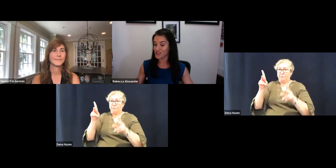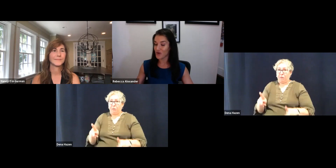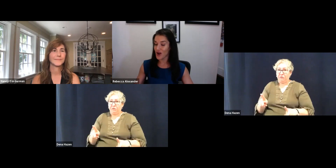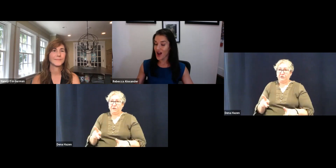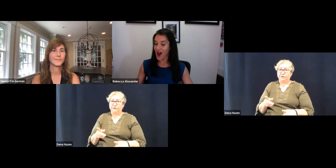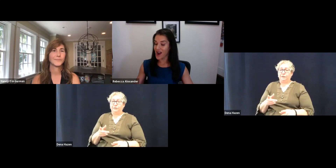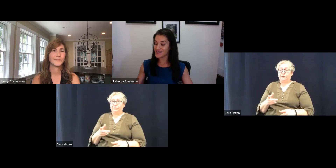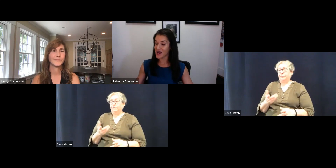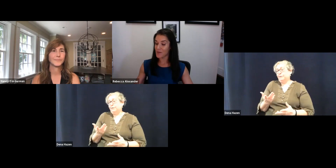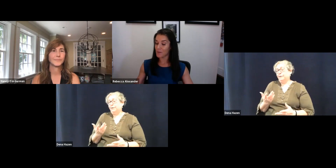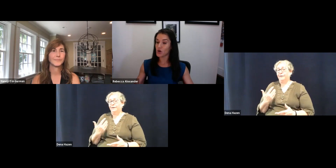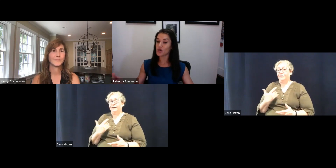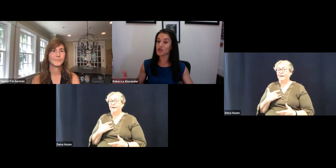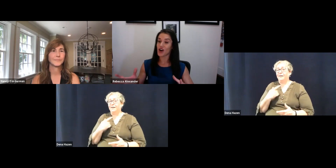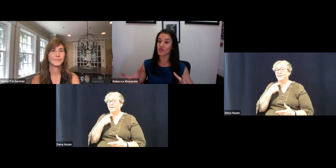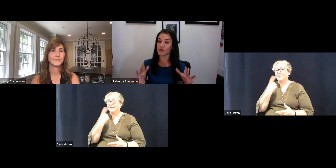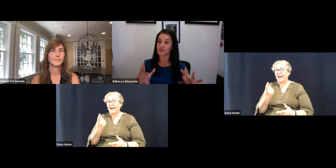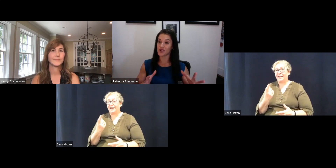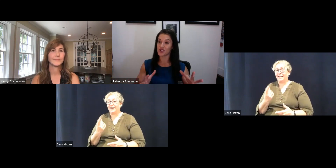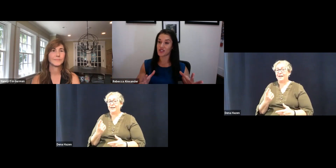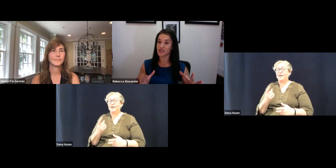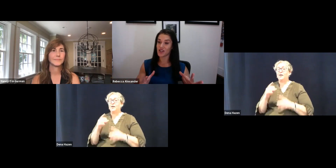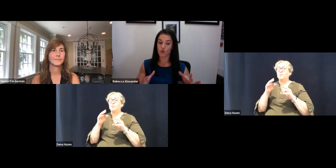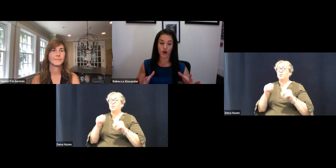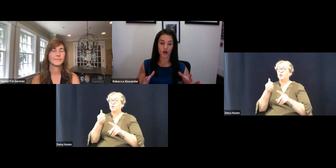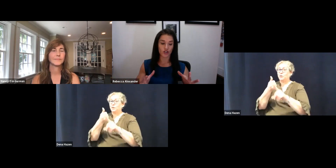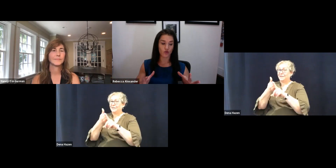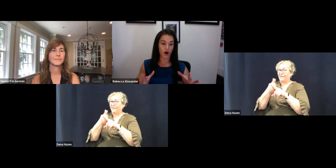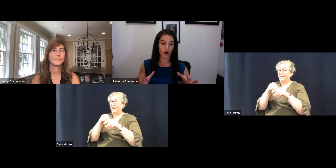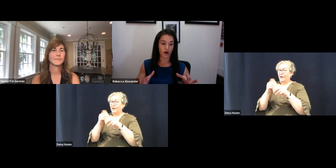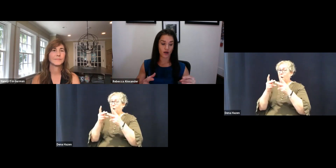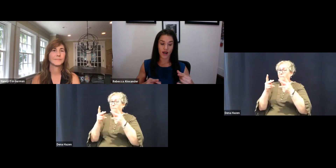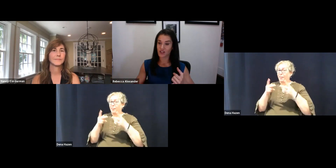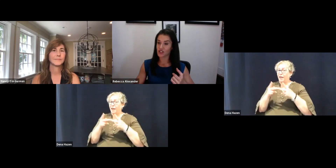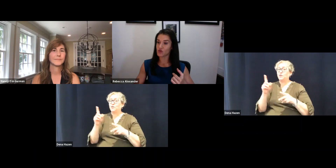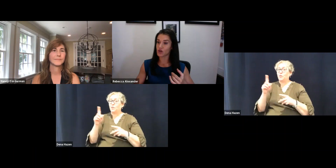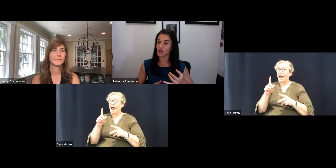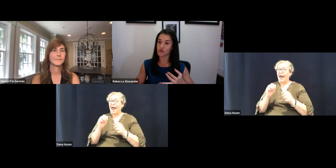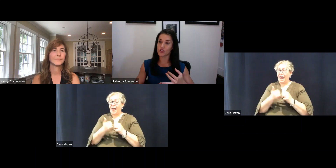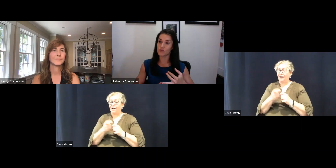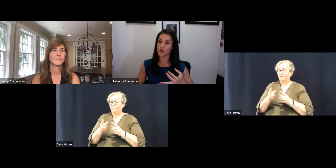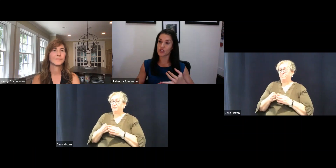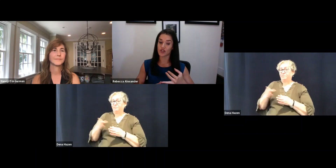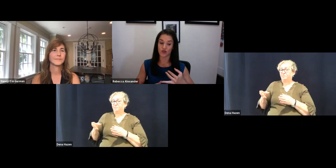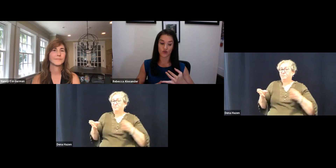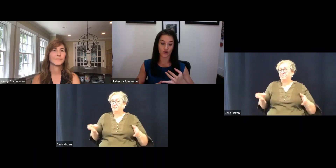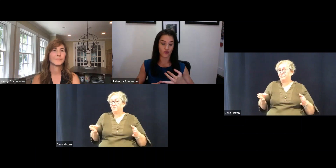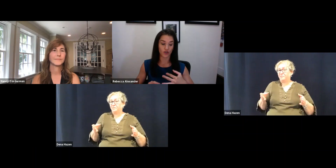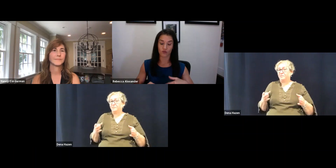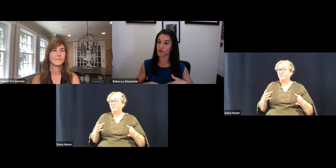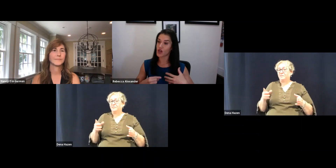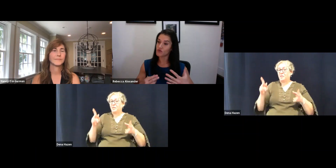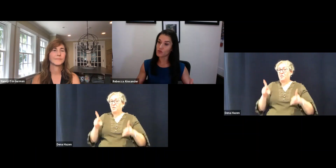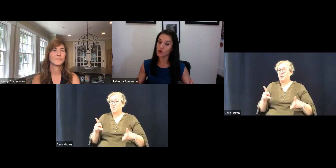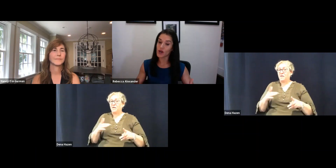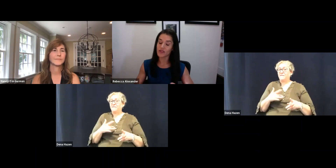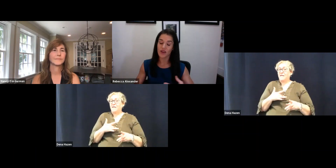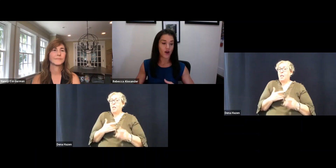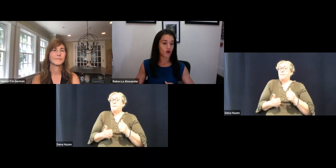And so I say put yourself in a position where you are next to or close to the person who you feel most comfortable with.